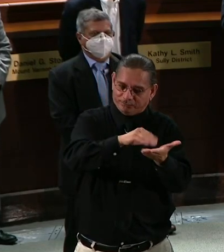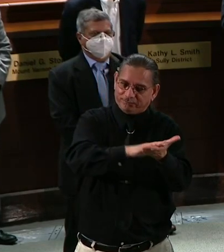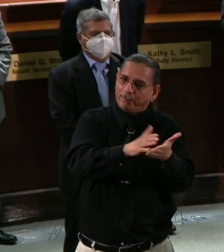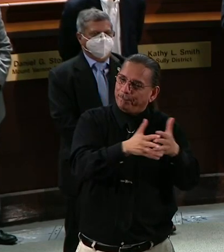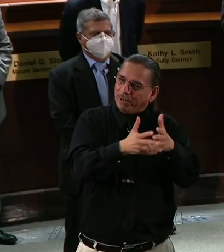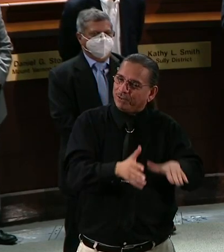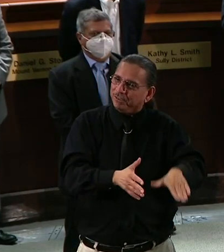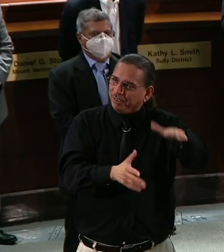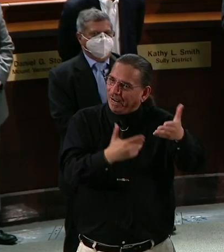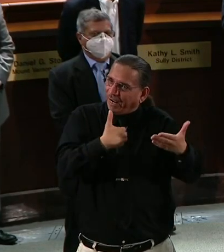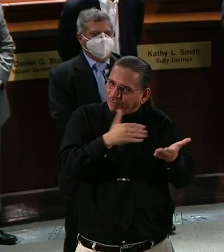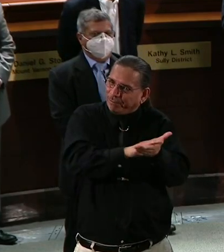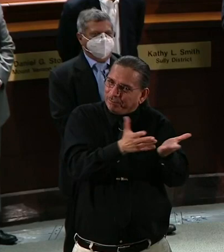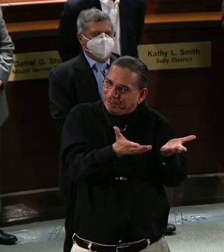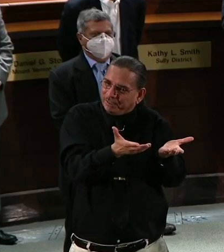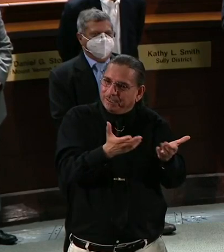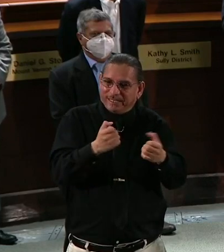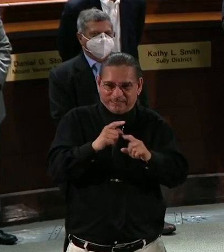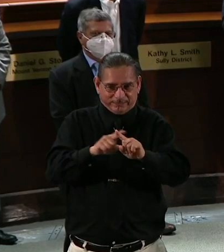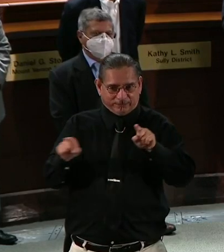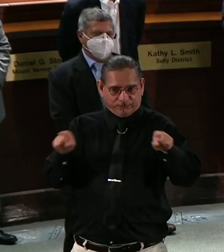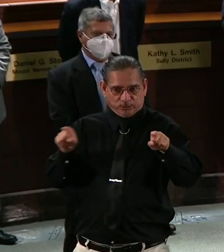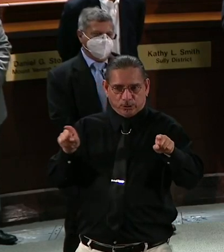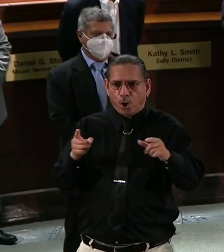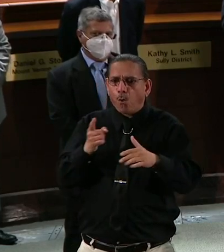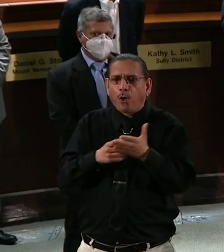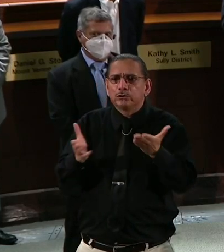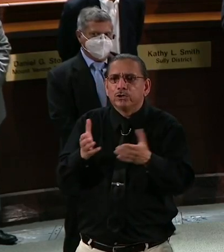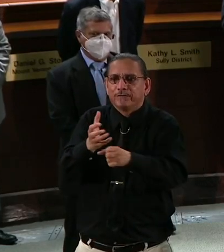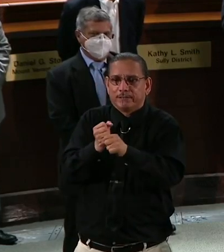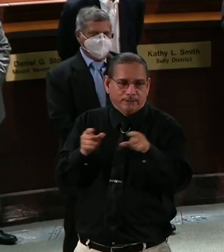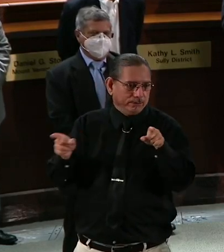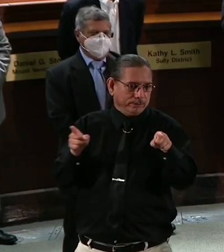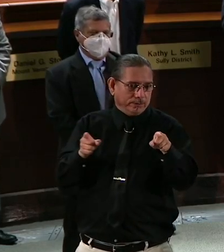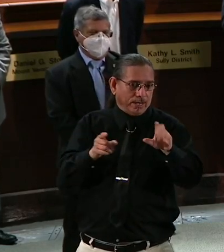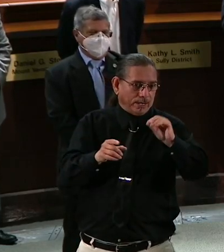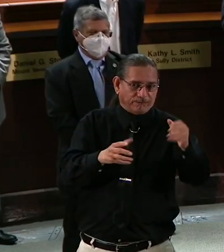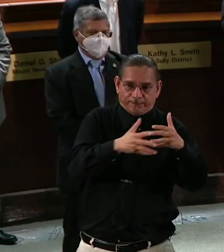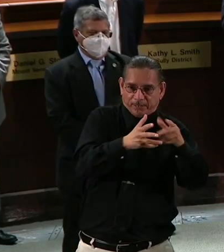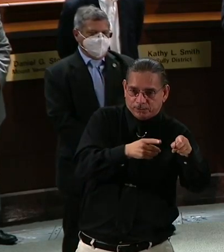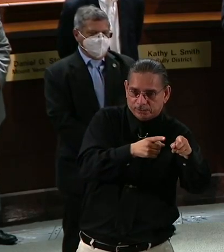CONNECT. PRINCE WILLIAM SOURCE MY THE SET THEM UP WITH. WHEN